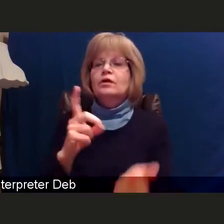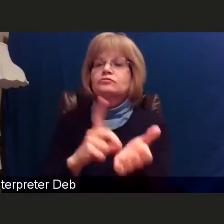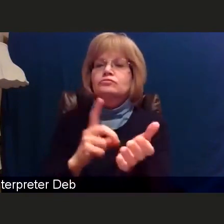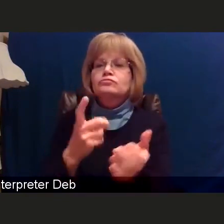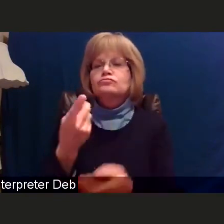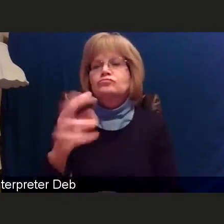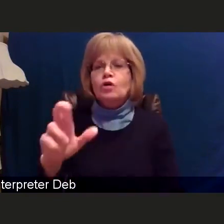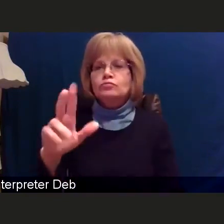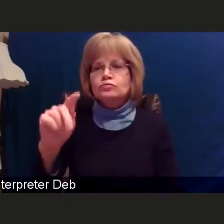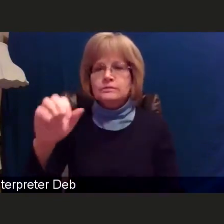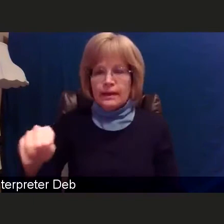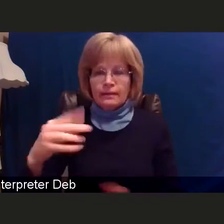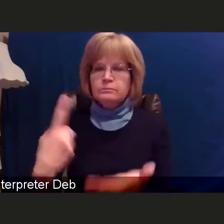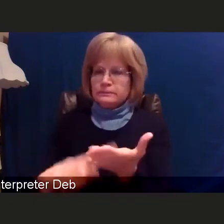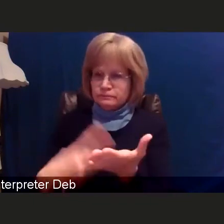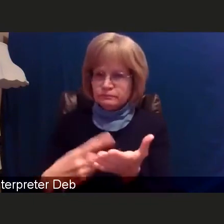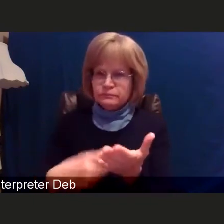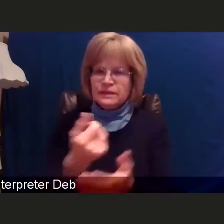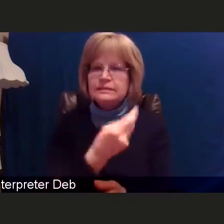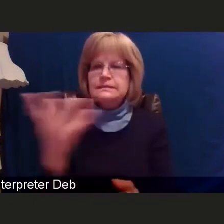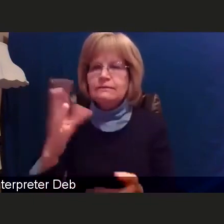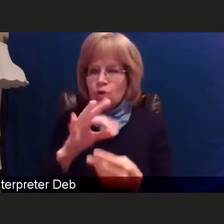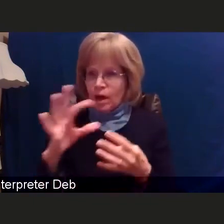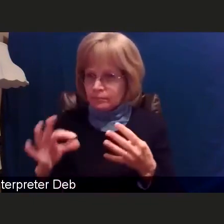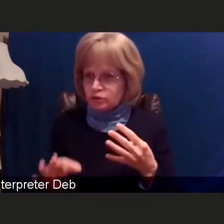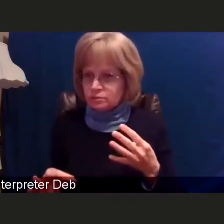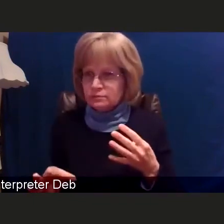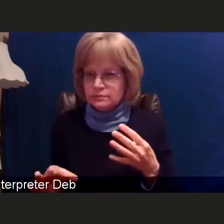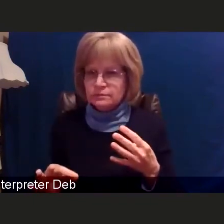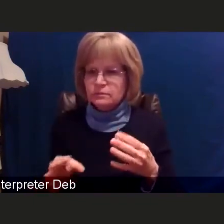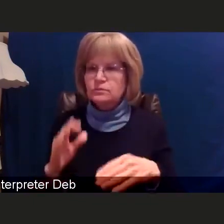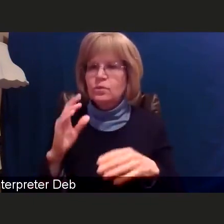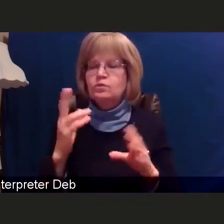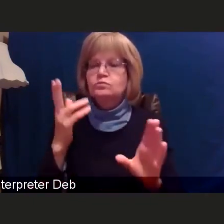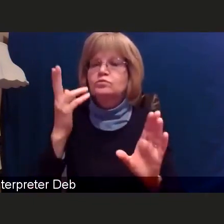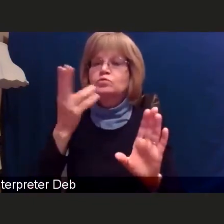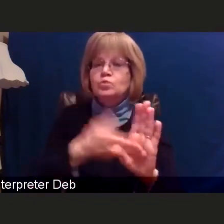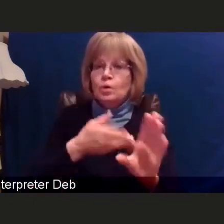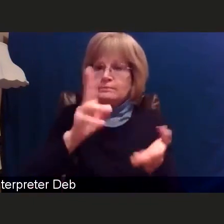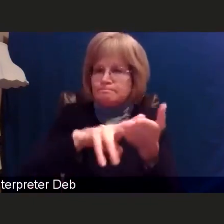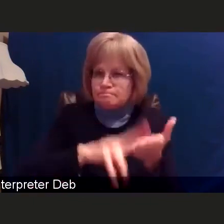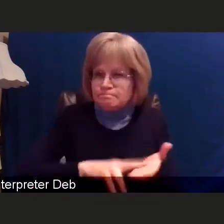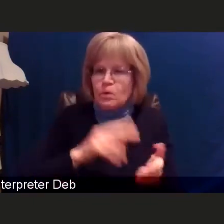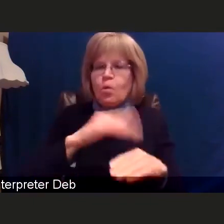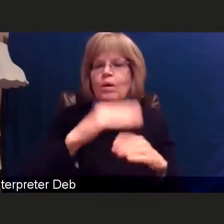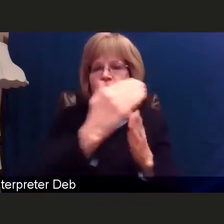there are several options to get on to list to receive the COVID-19 vaccine.